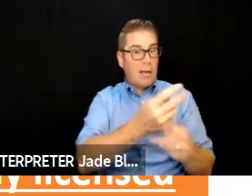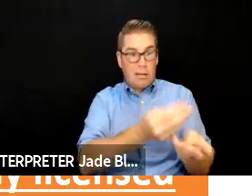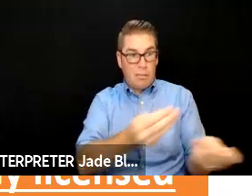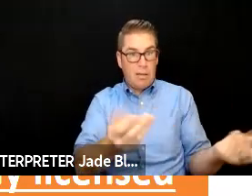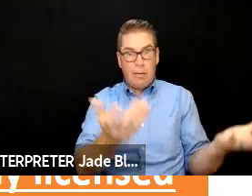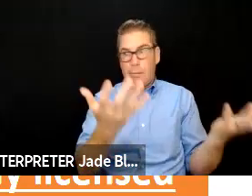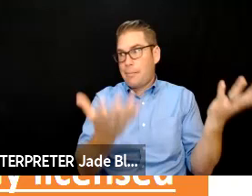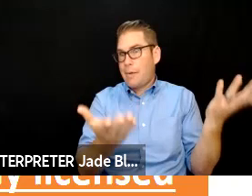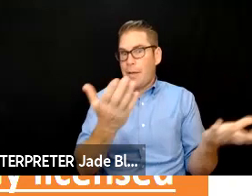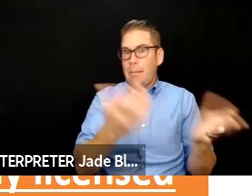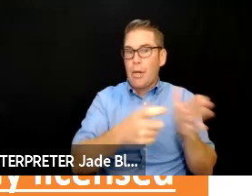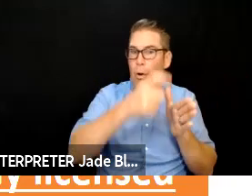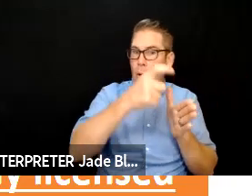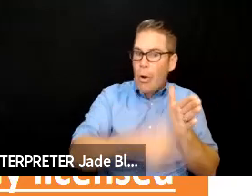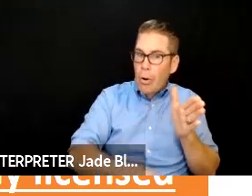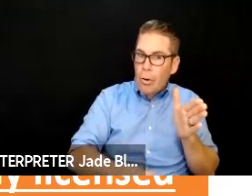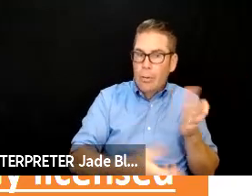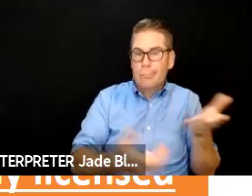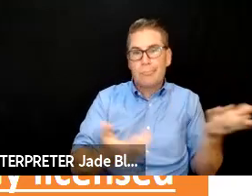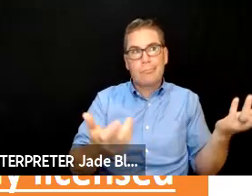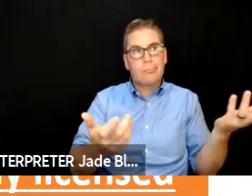Sally Potter: Articles quizzes.